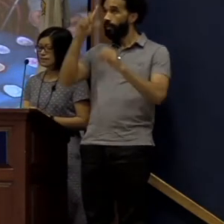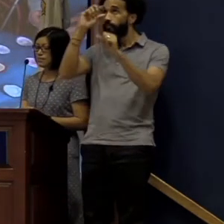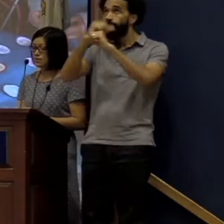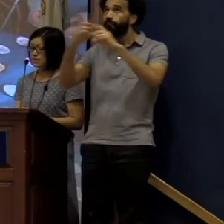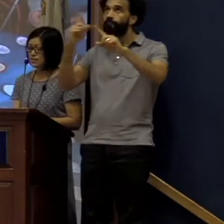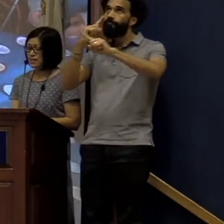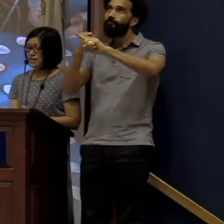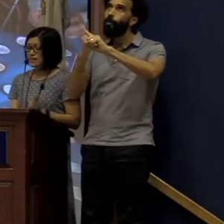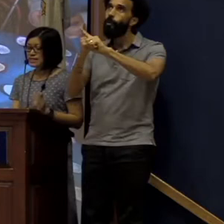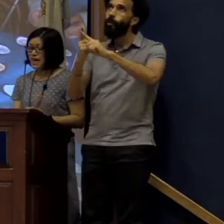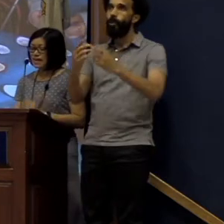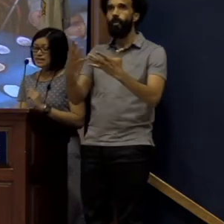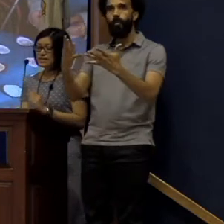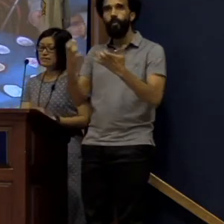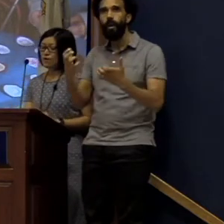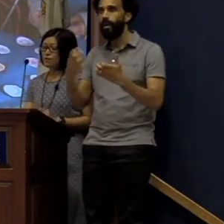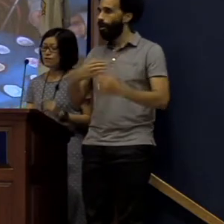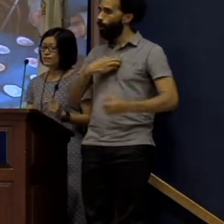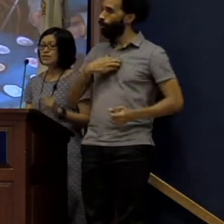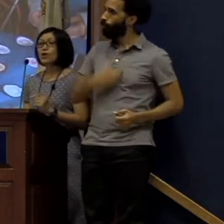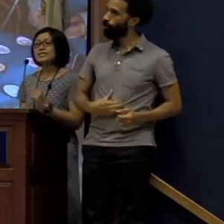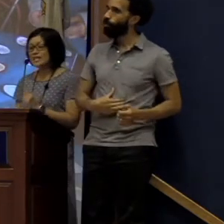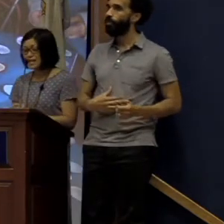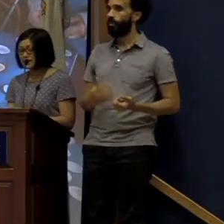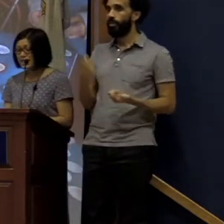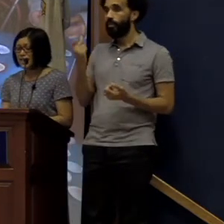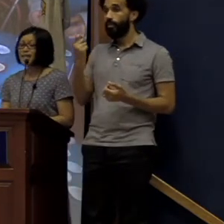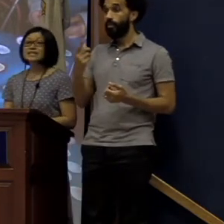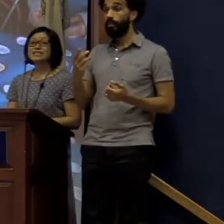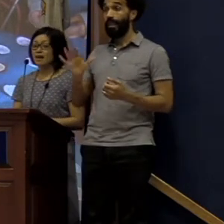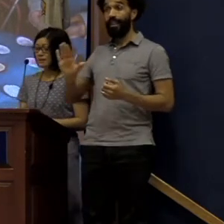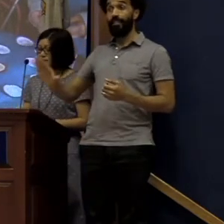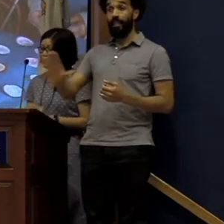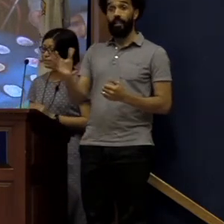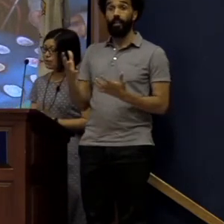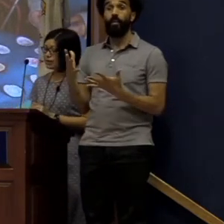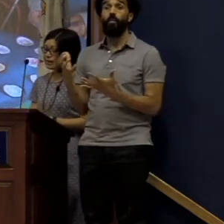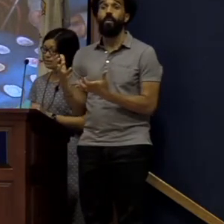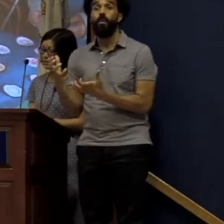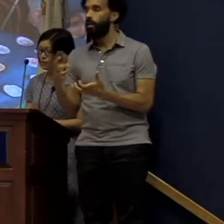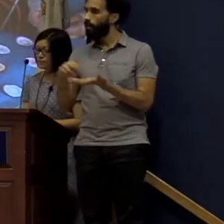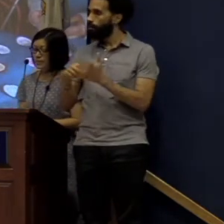Communities desire is involved with the not yet and at times the not anymore in